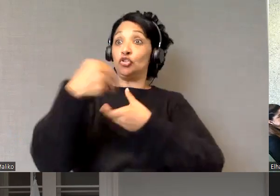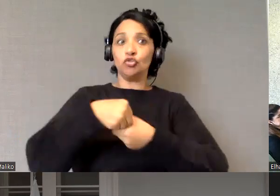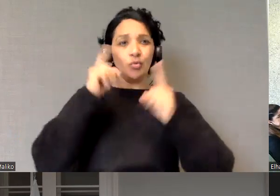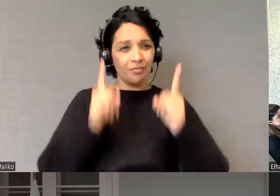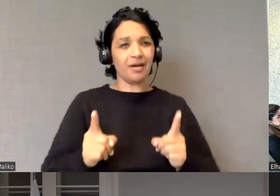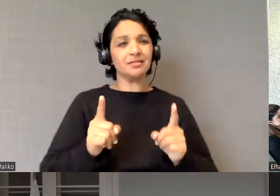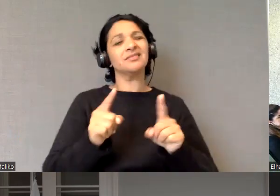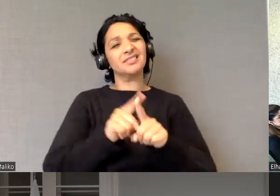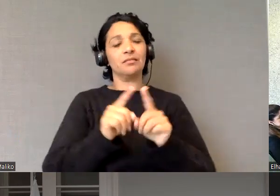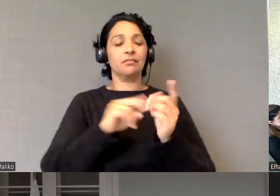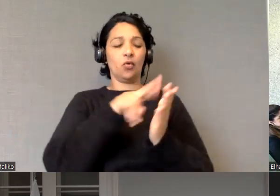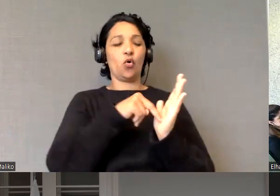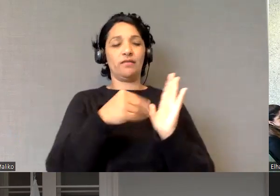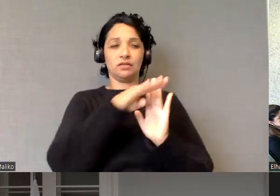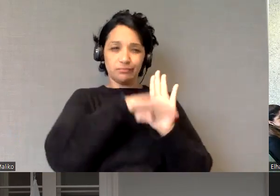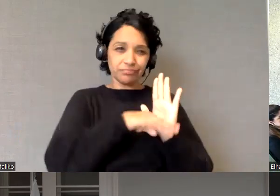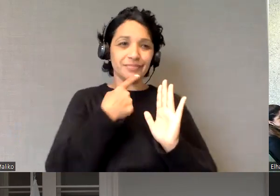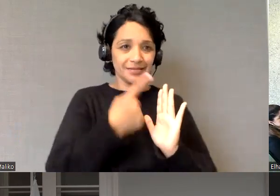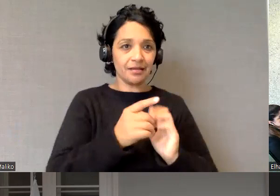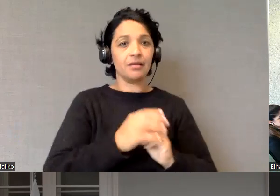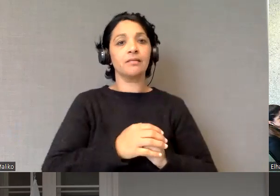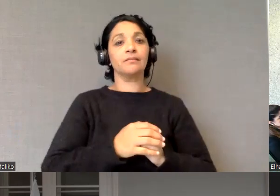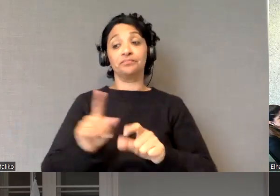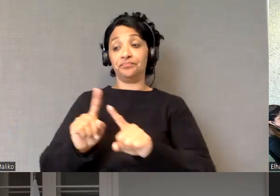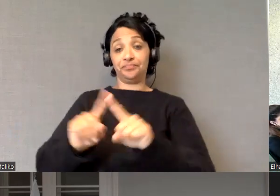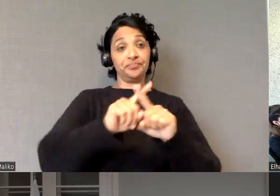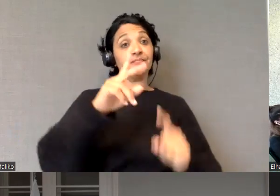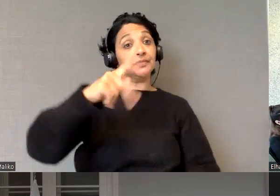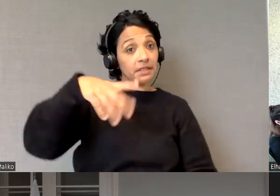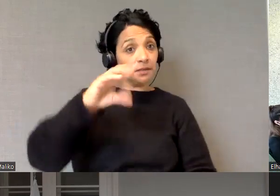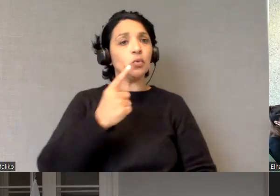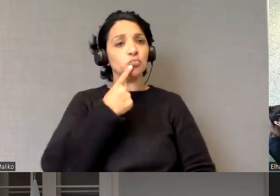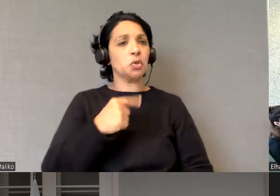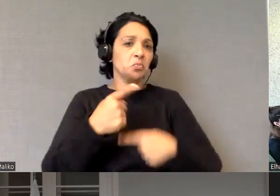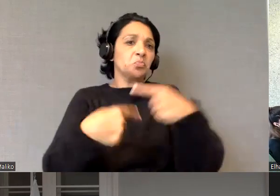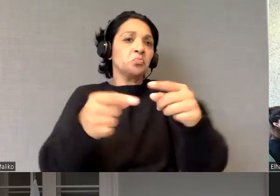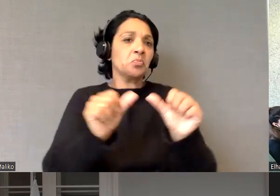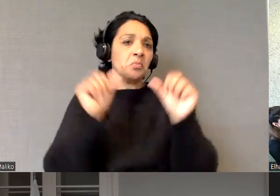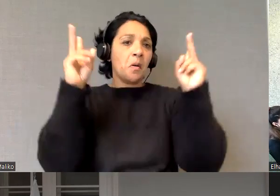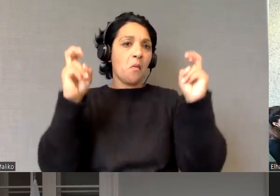Maybe not the motto but often adopted by the organisations of persons with disabilities as the motto.